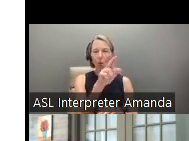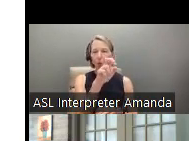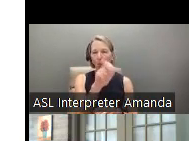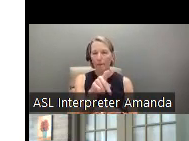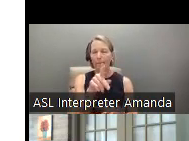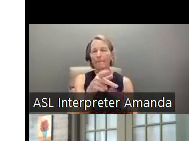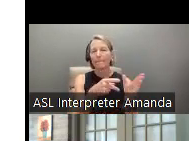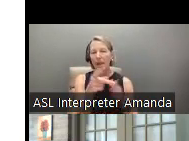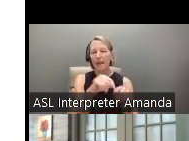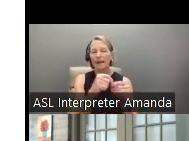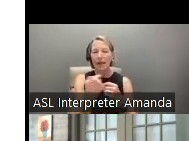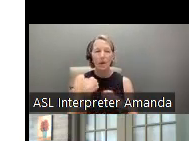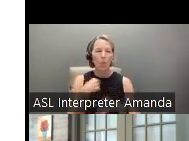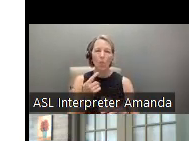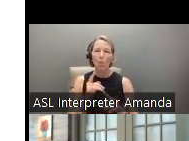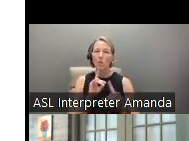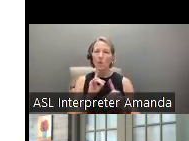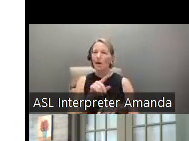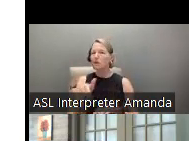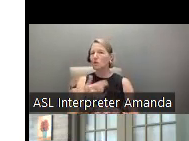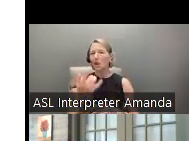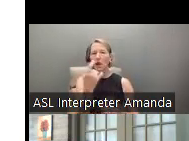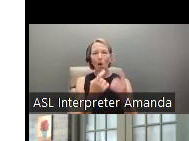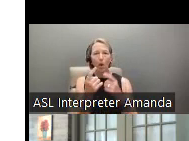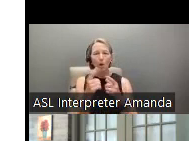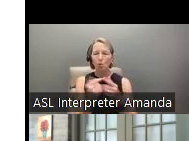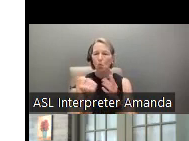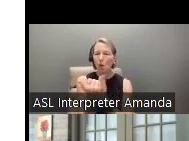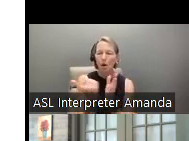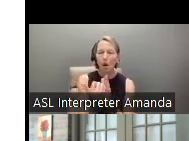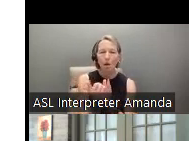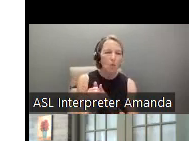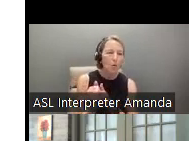we're here to answer any questions or help you help you guide you through that process